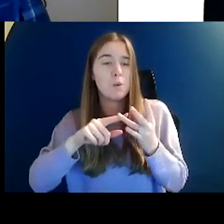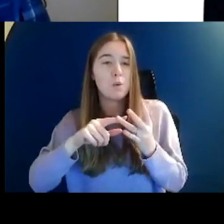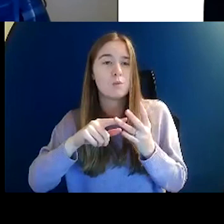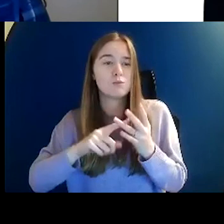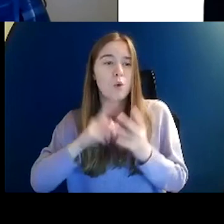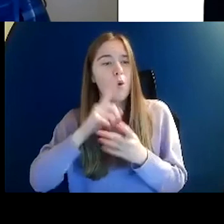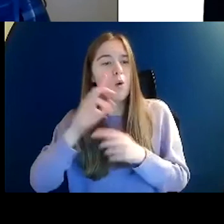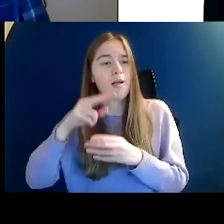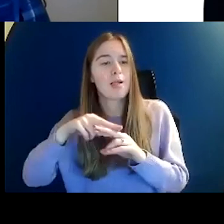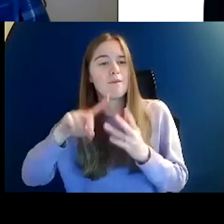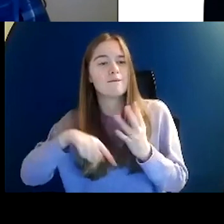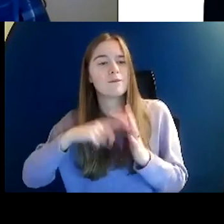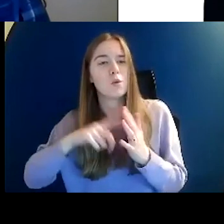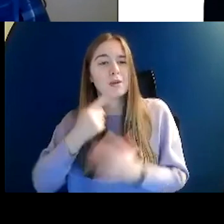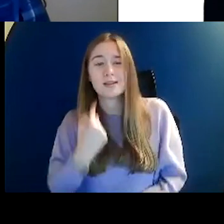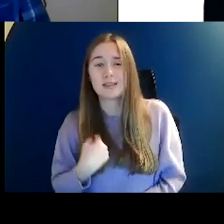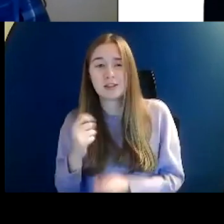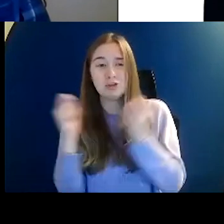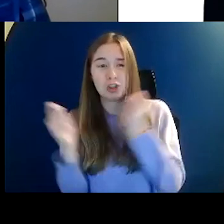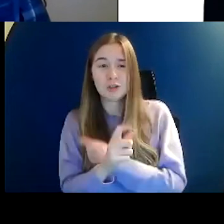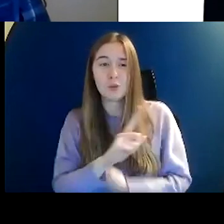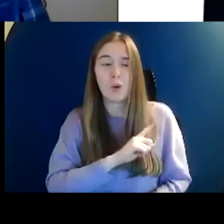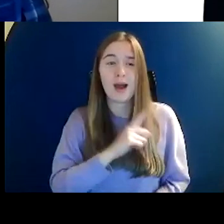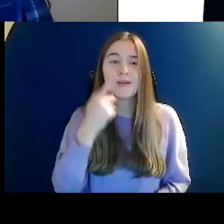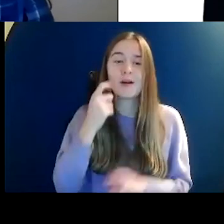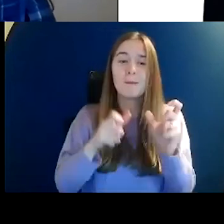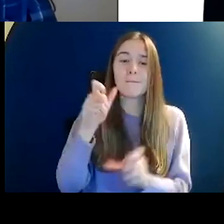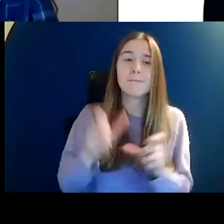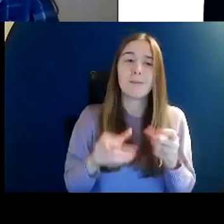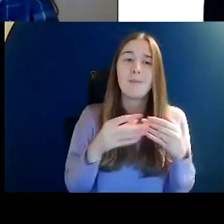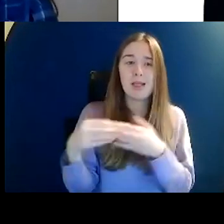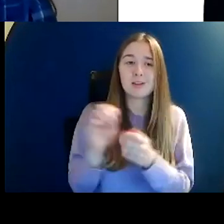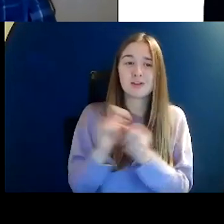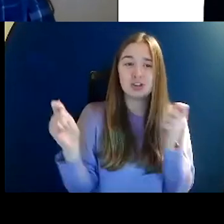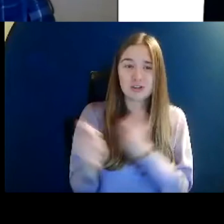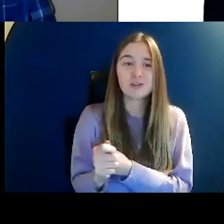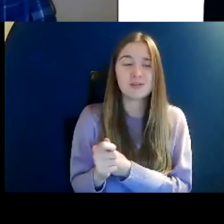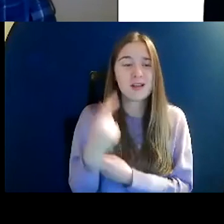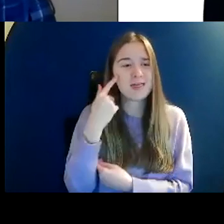being that was solely led by young people, and I think that that's something that we need more of.